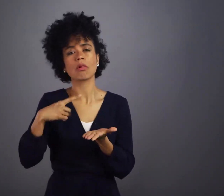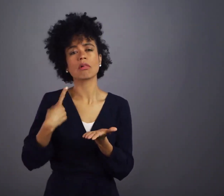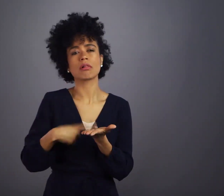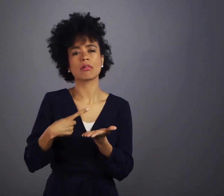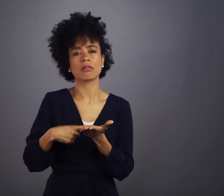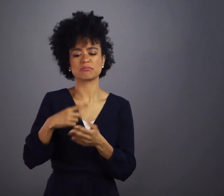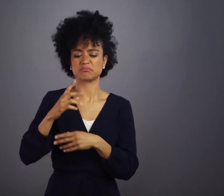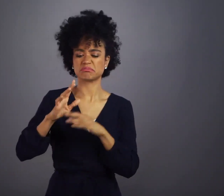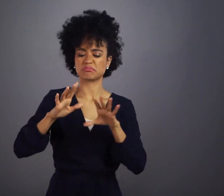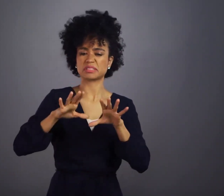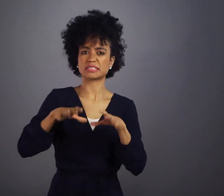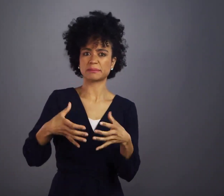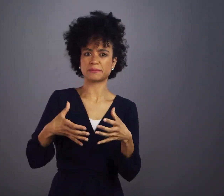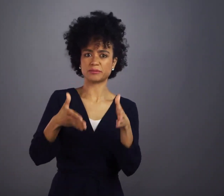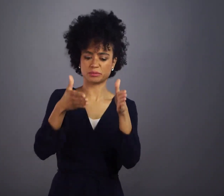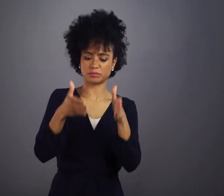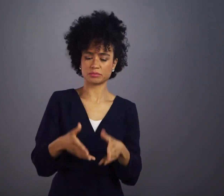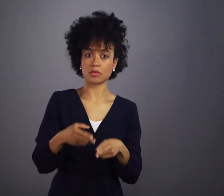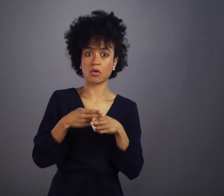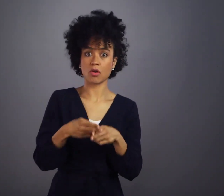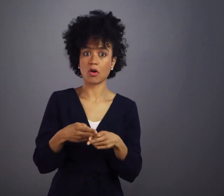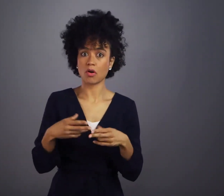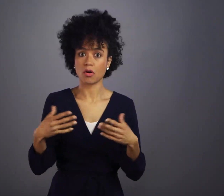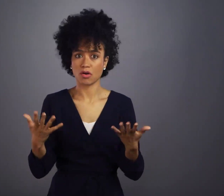then a chapter addressed to the agnostic.